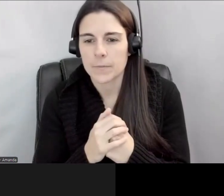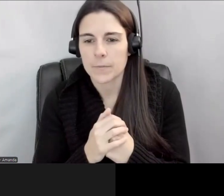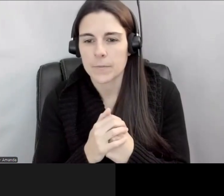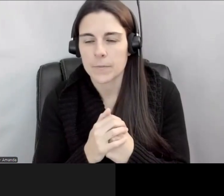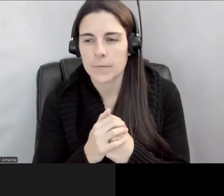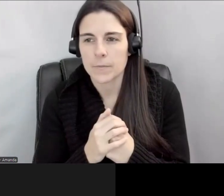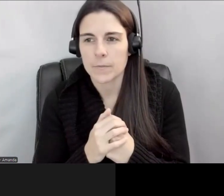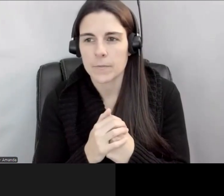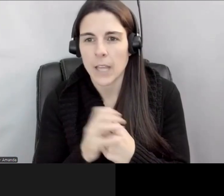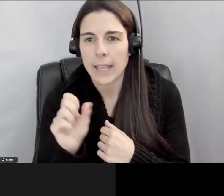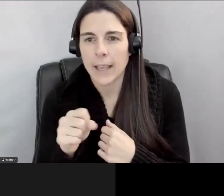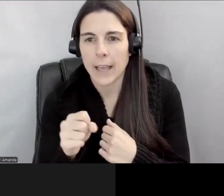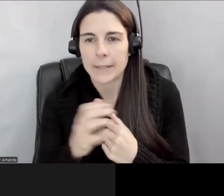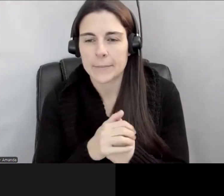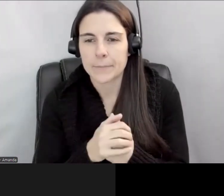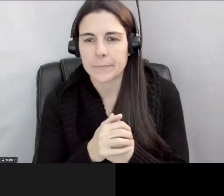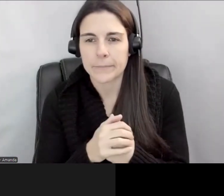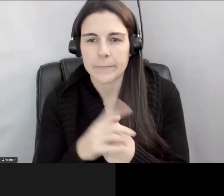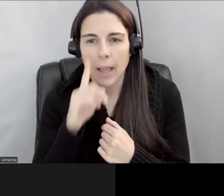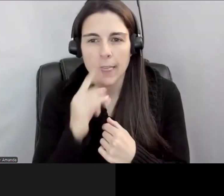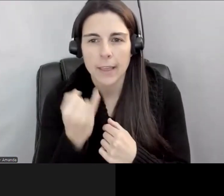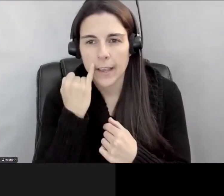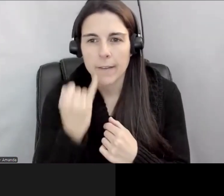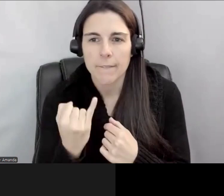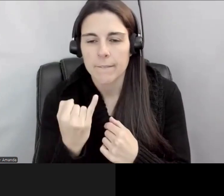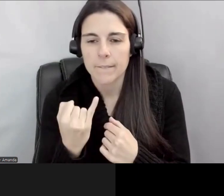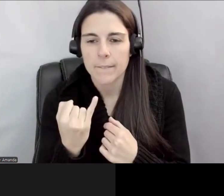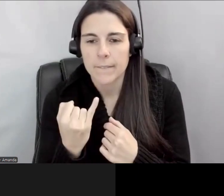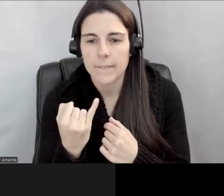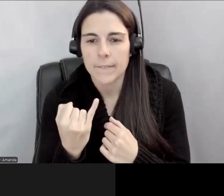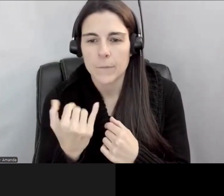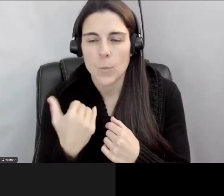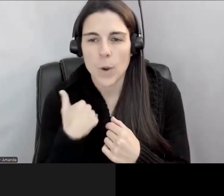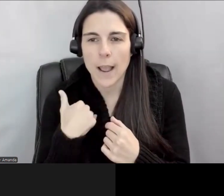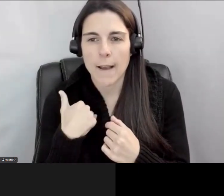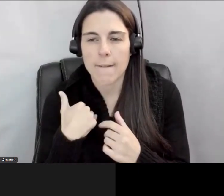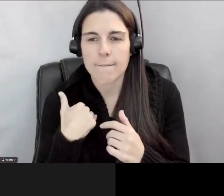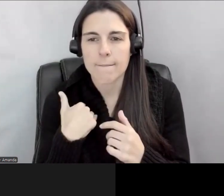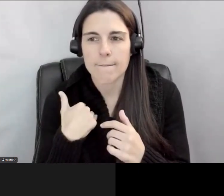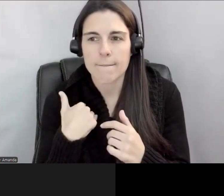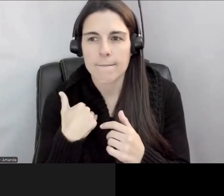yeah, I think if we've got a child who's not using a specific